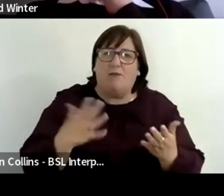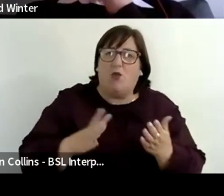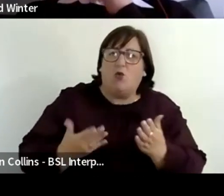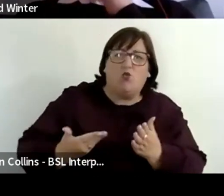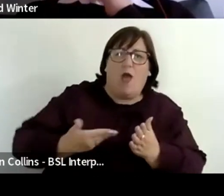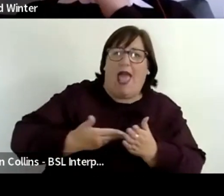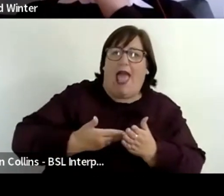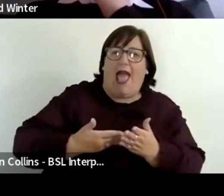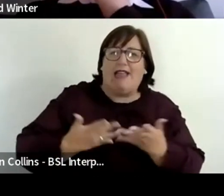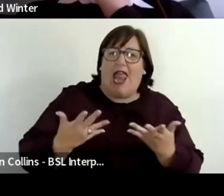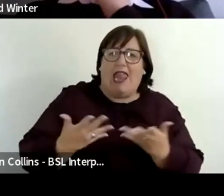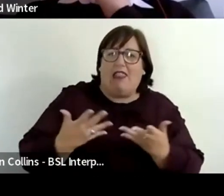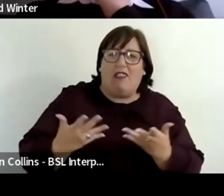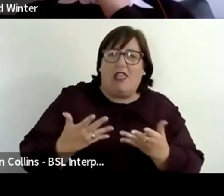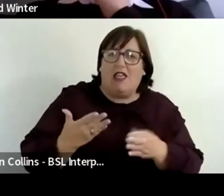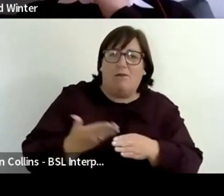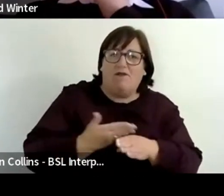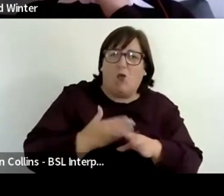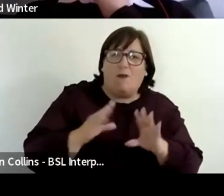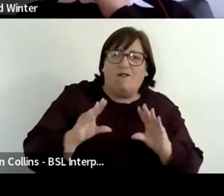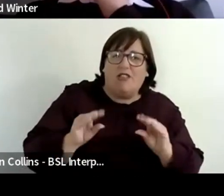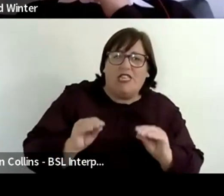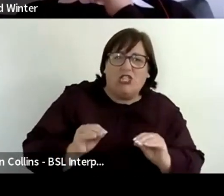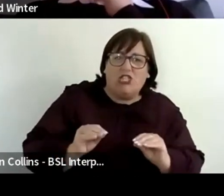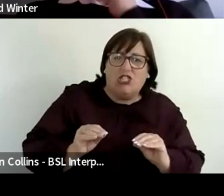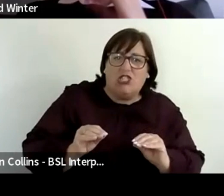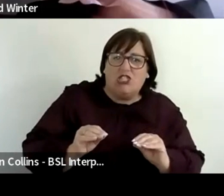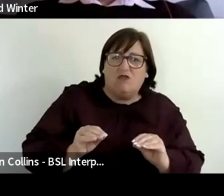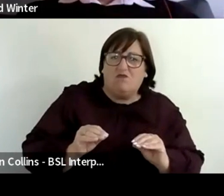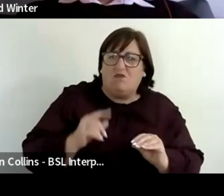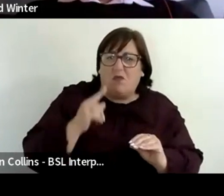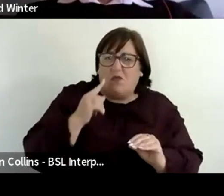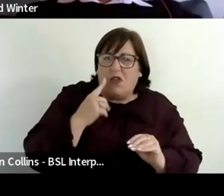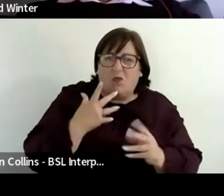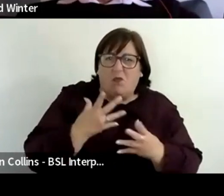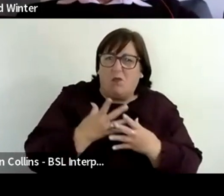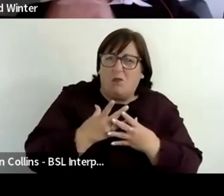about HS2 or anything we might not have covered, I think we have covered everything.